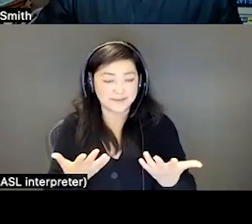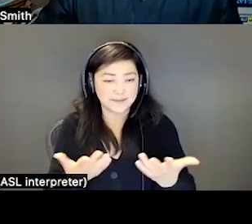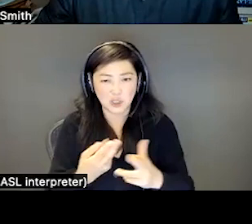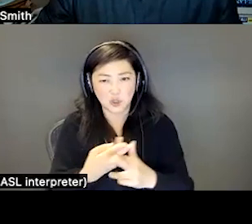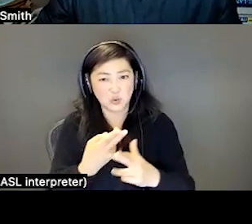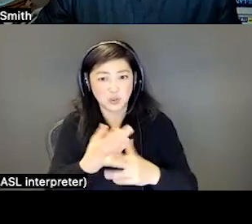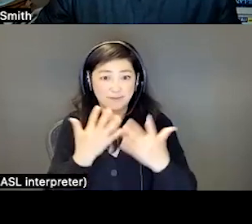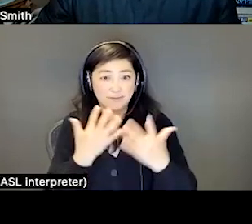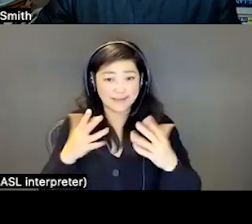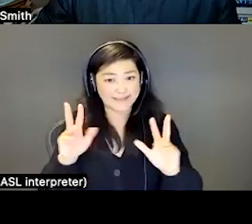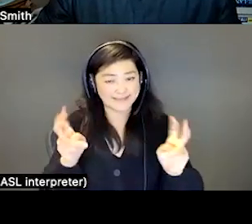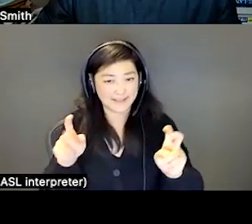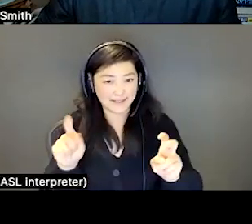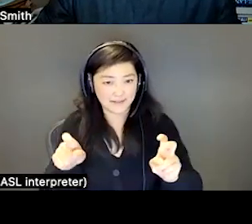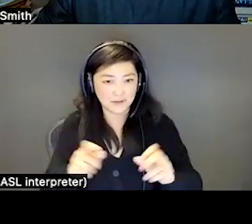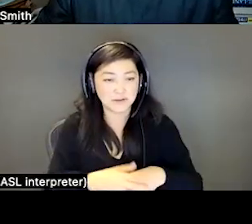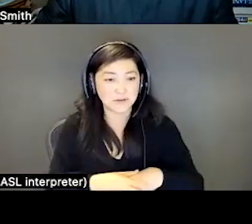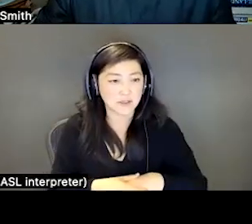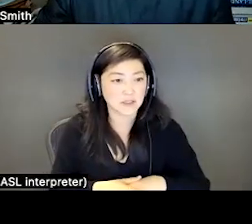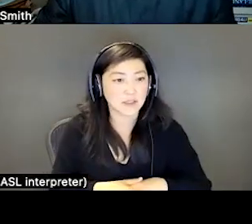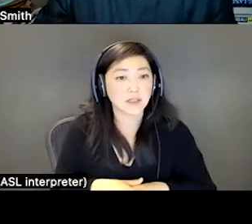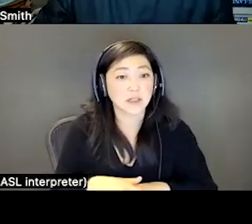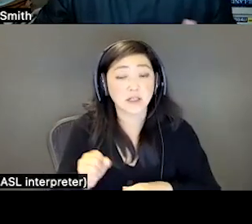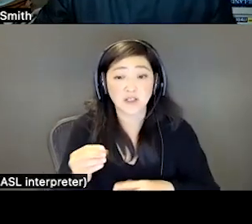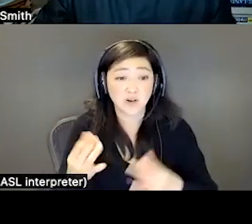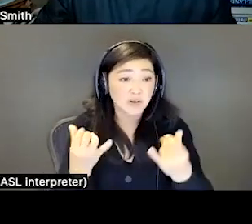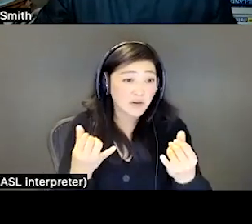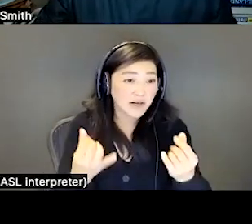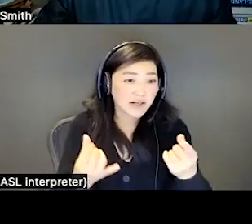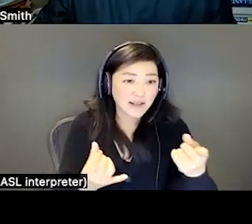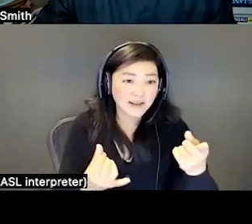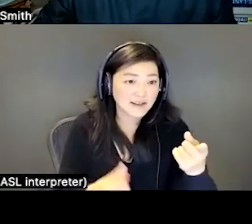We've got just over half searching for books that they know. Not a massive surprise.